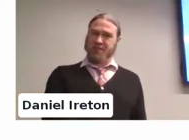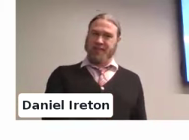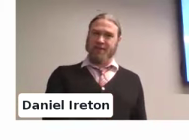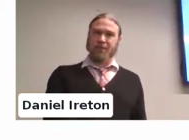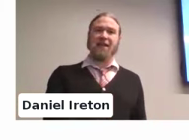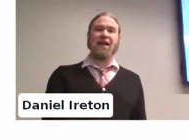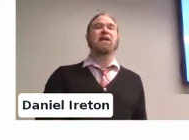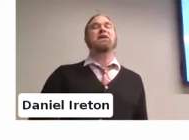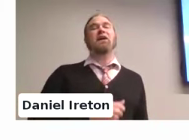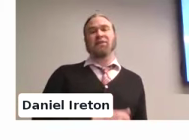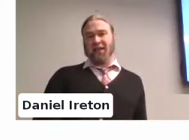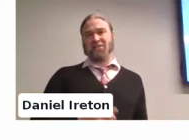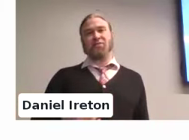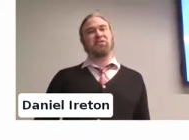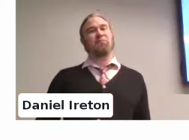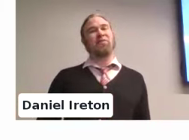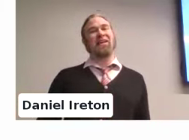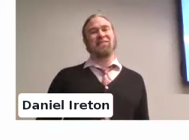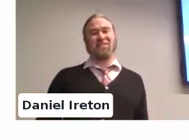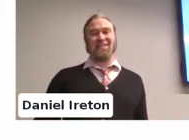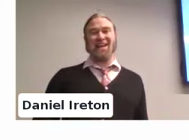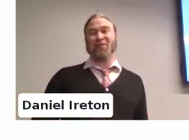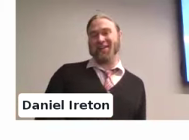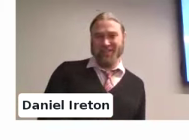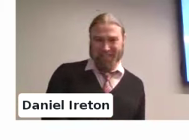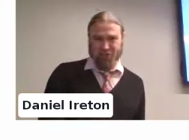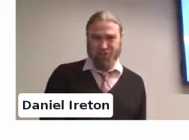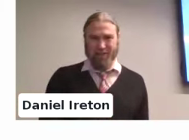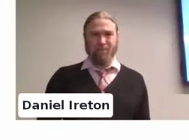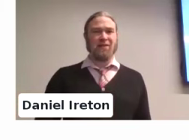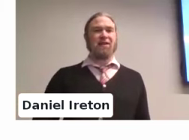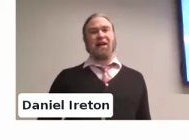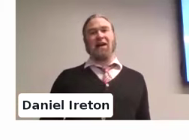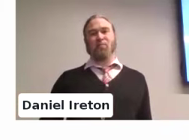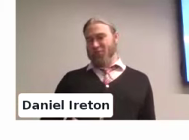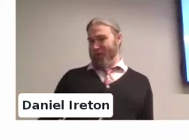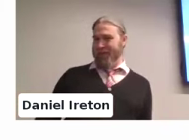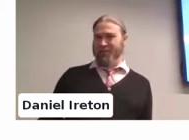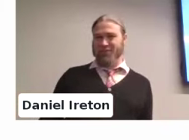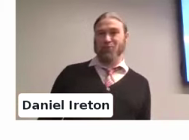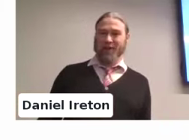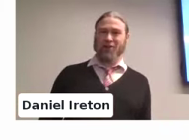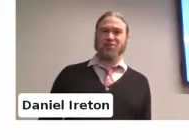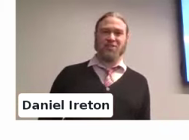So really, if you're going to teach folks to play, putting out games for people to browse and look through, that's great.